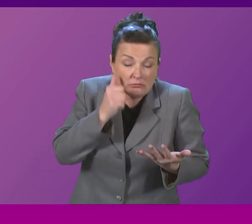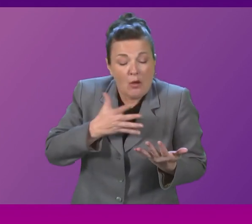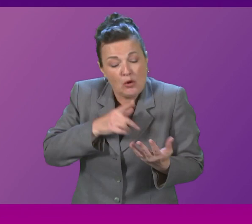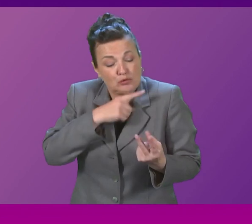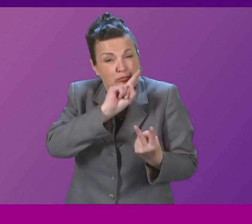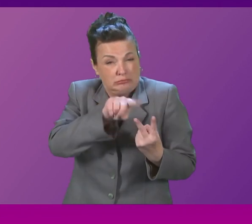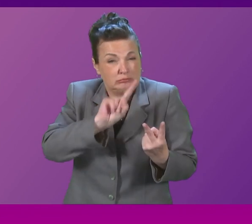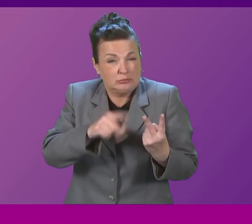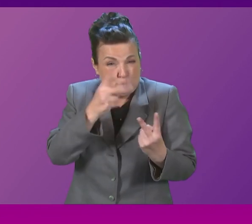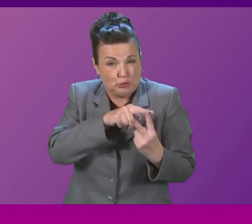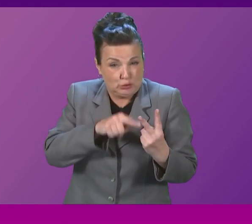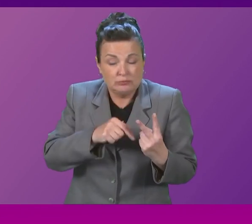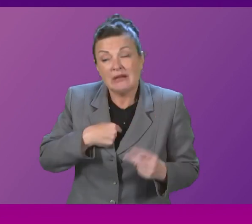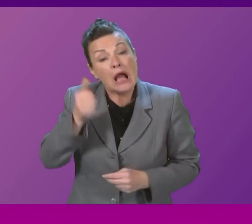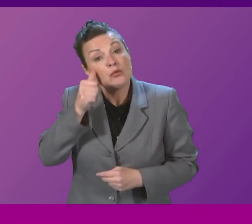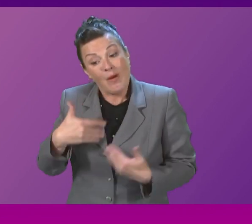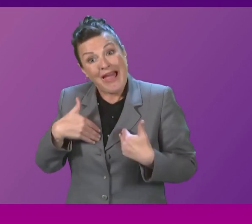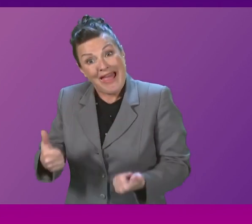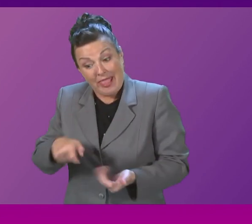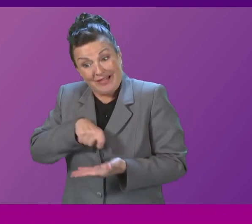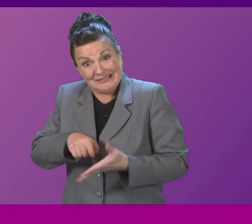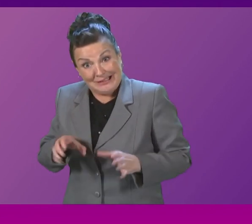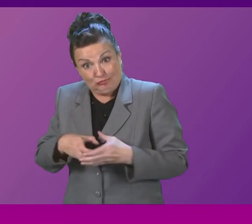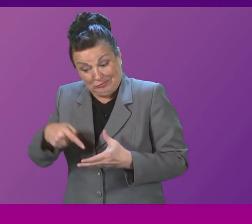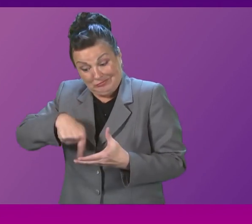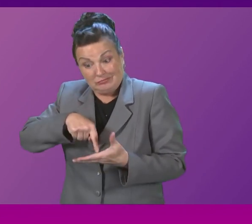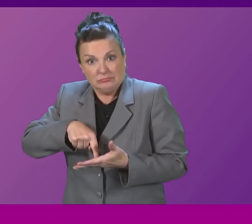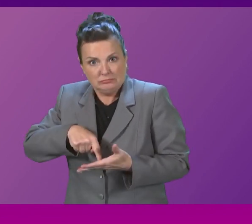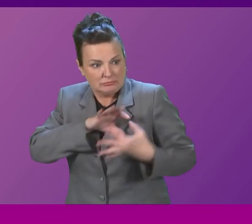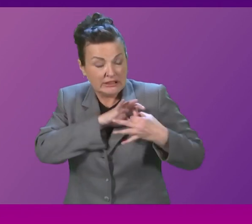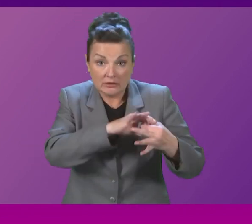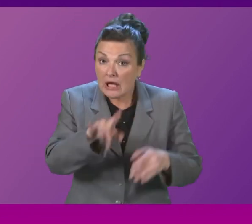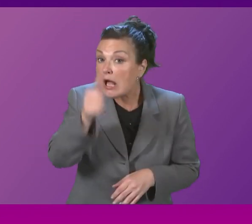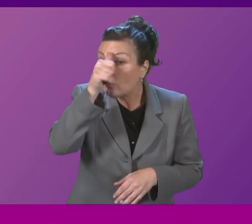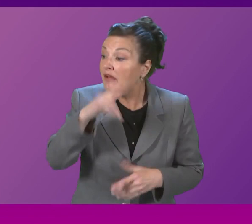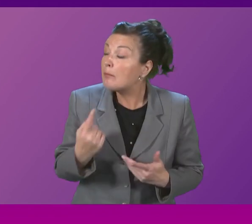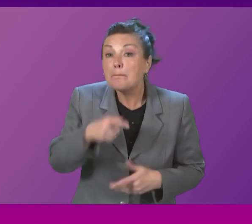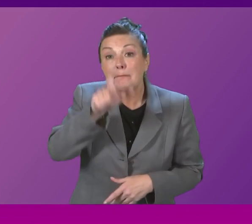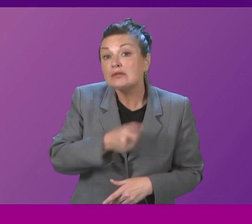and Social Care is engaged fully on those issues. I will make two points: first, when a whistleblower raises concern, that concern must be treated